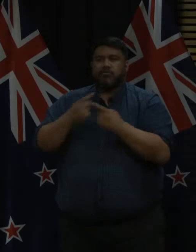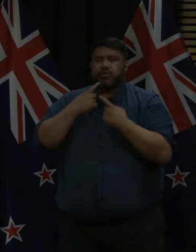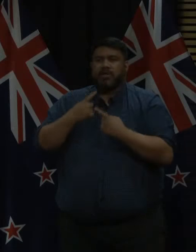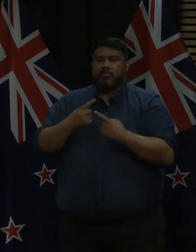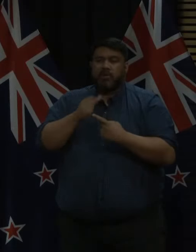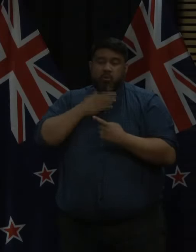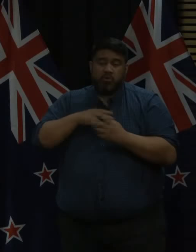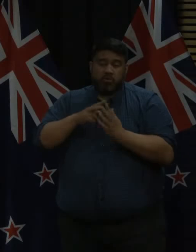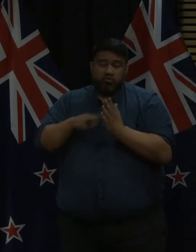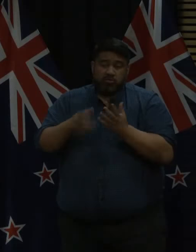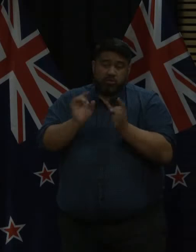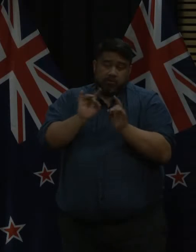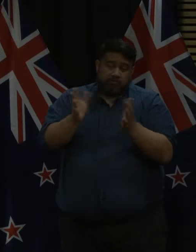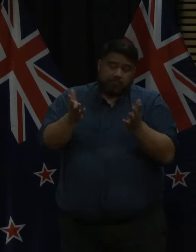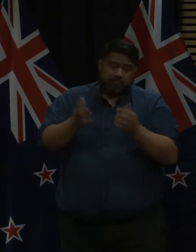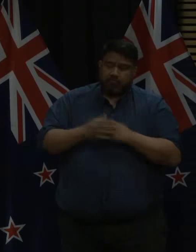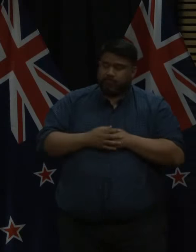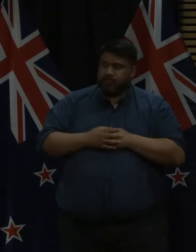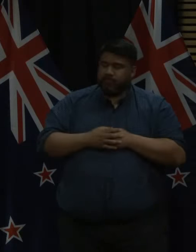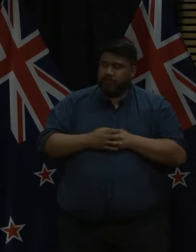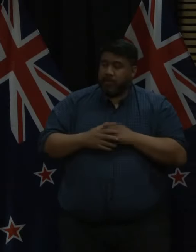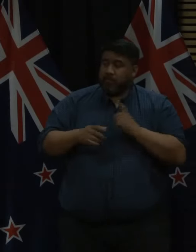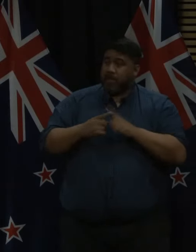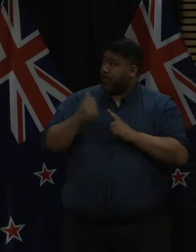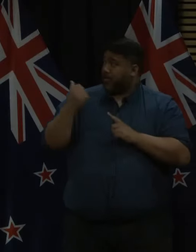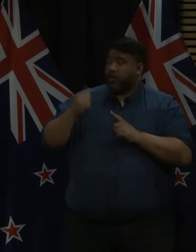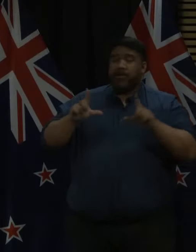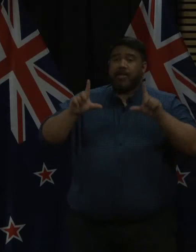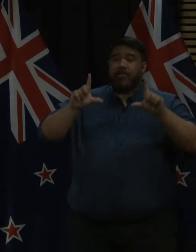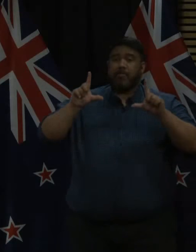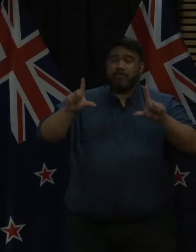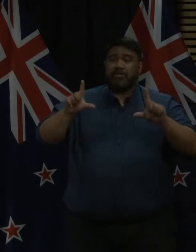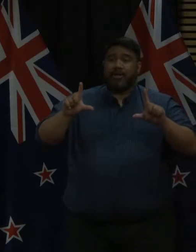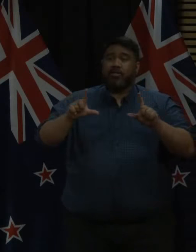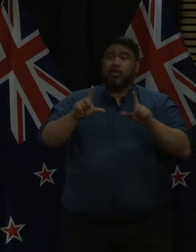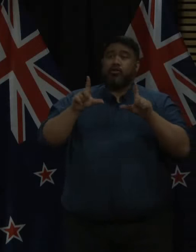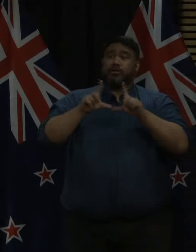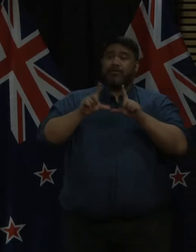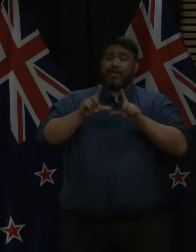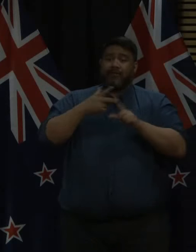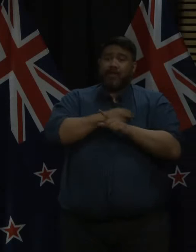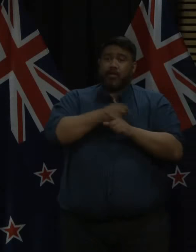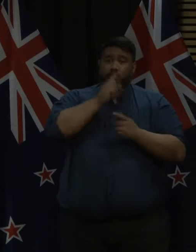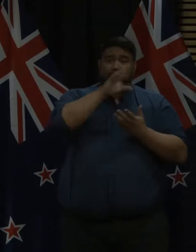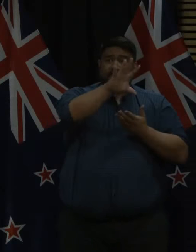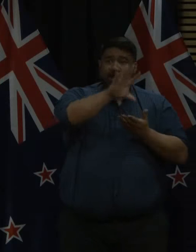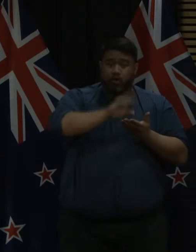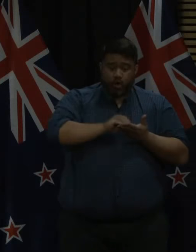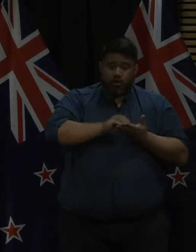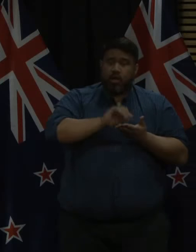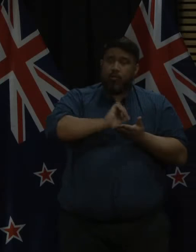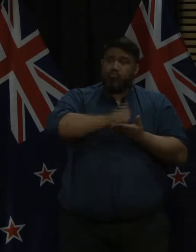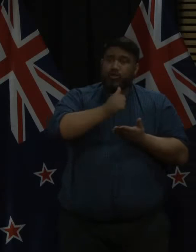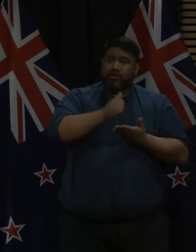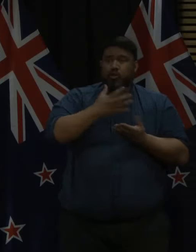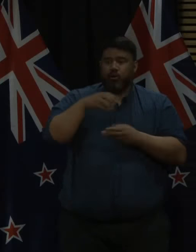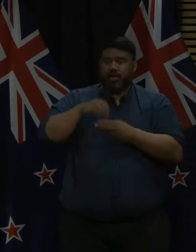tests and access to a privacy